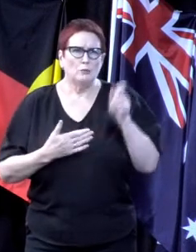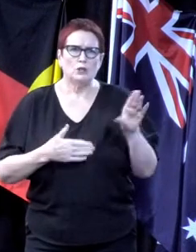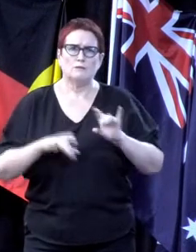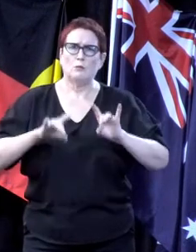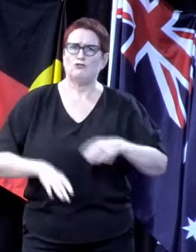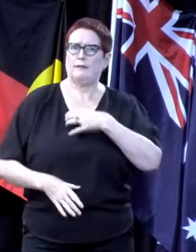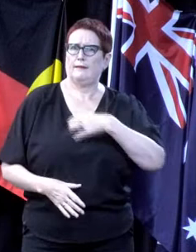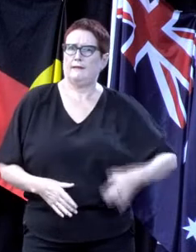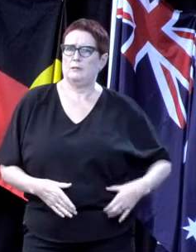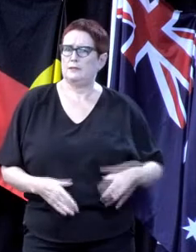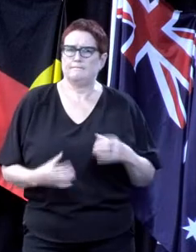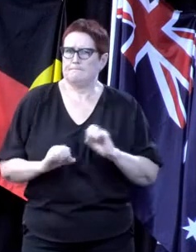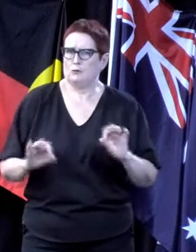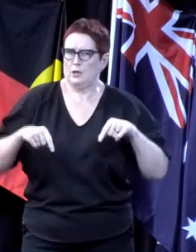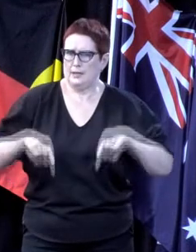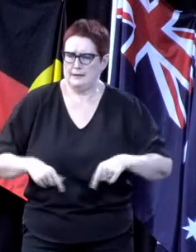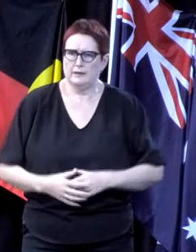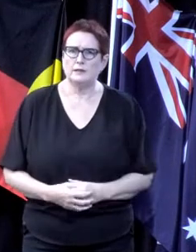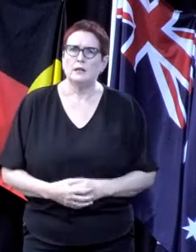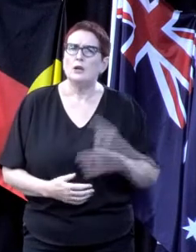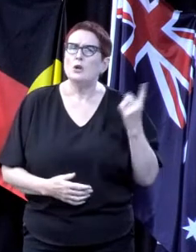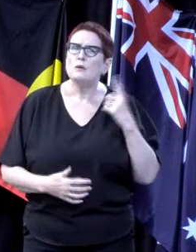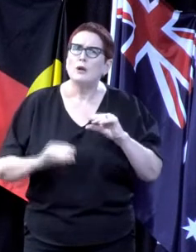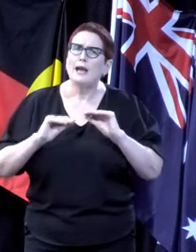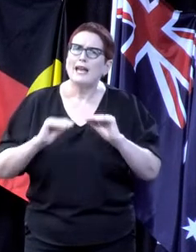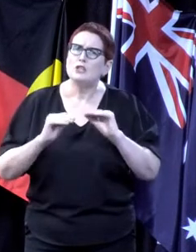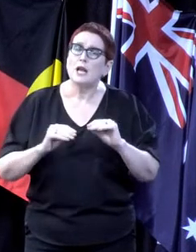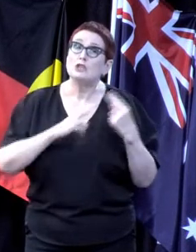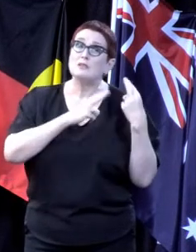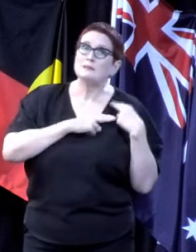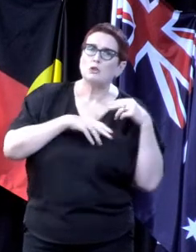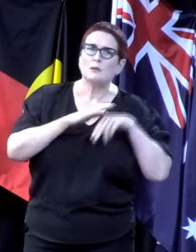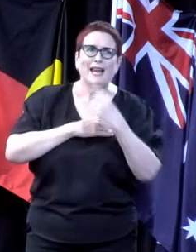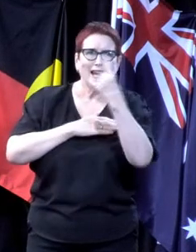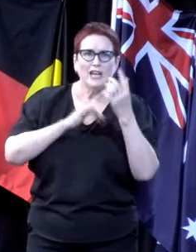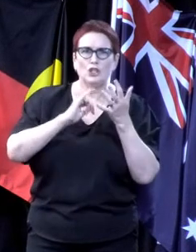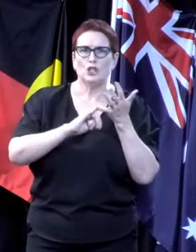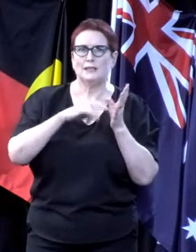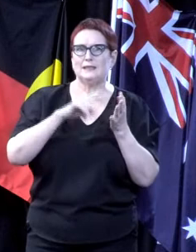We have heard, of course, that education is a state responsibility under the Constitution.